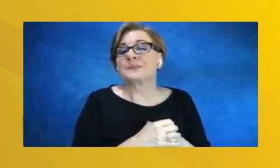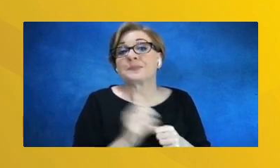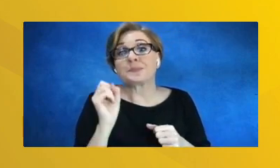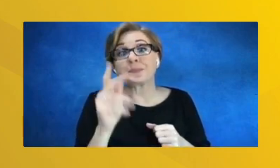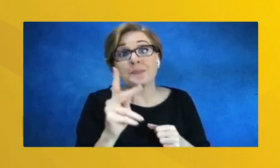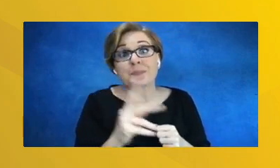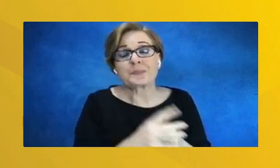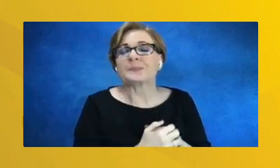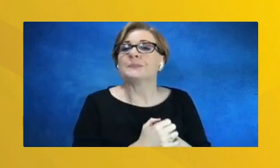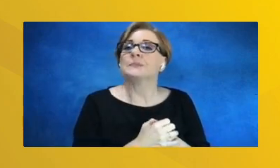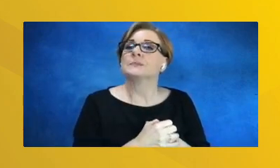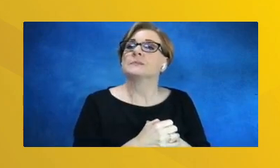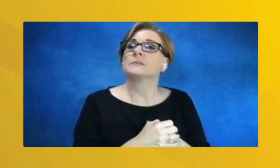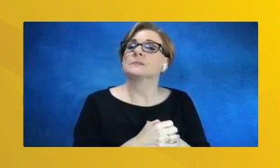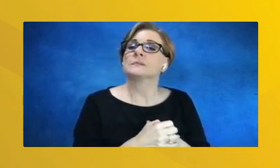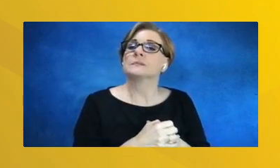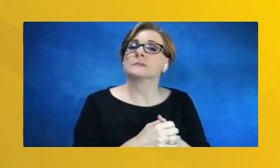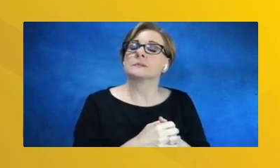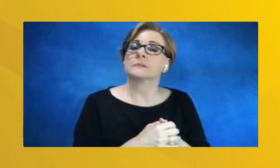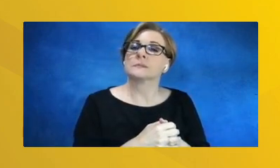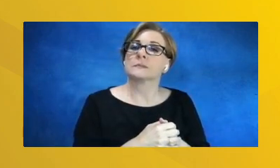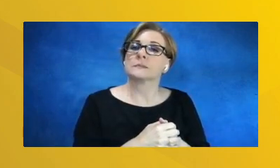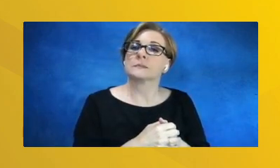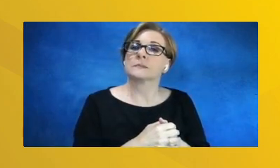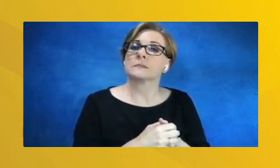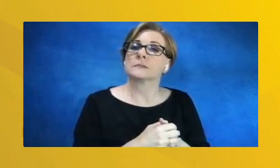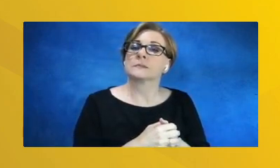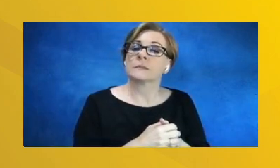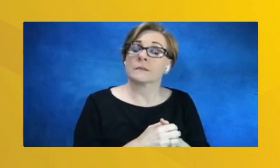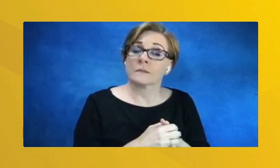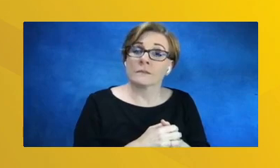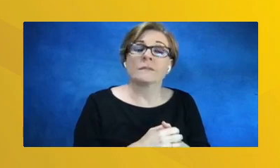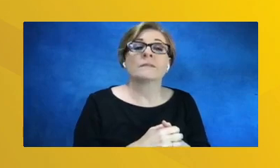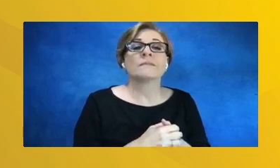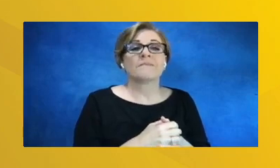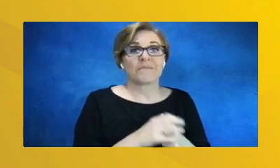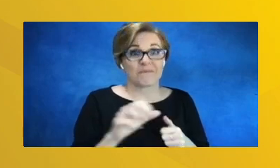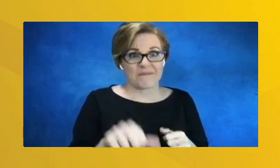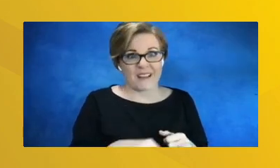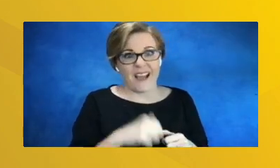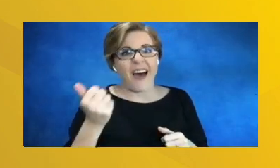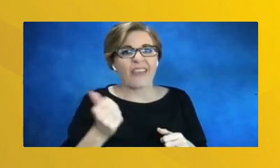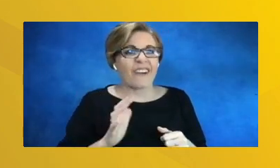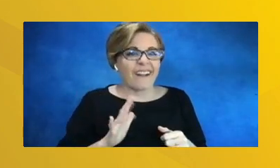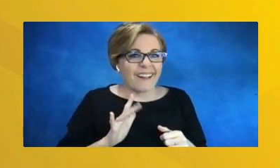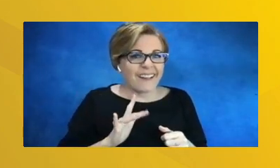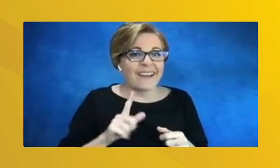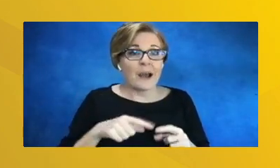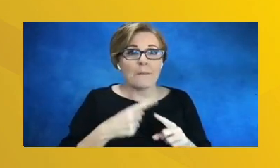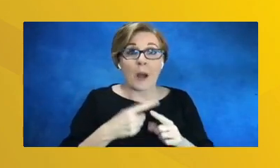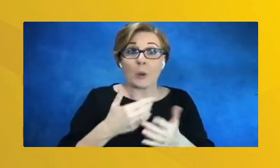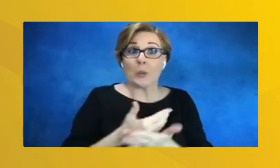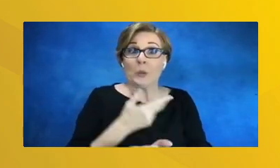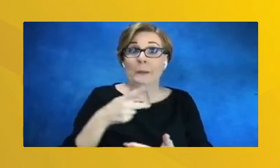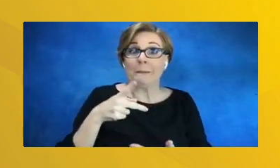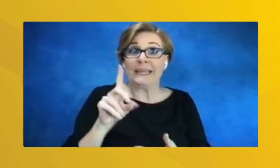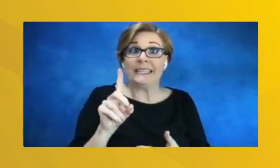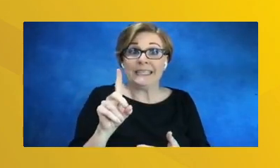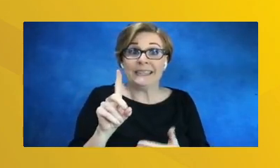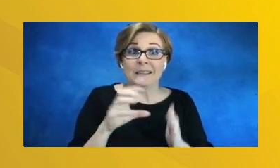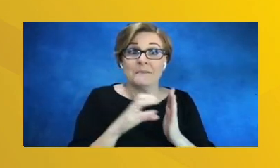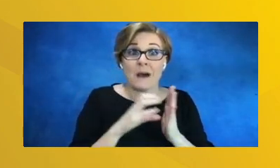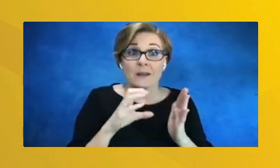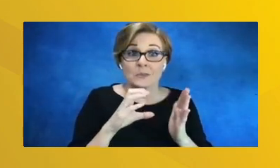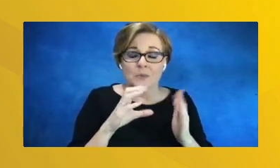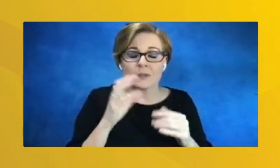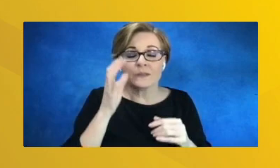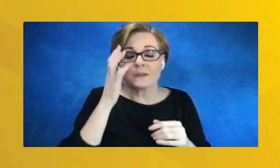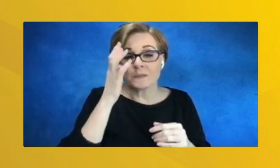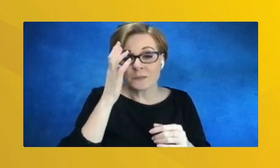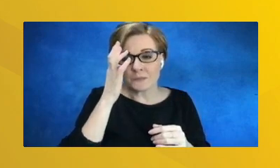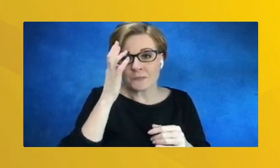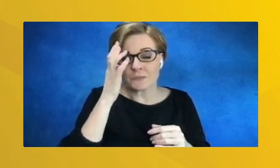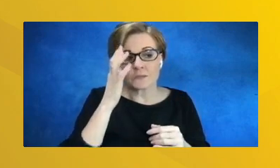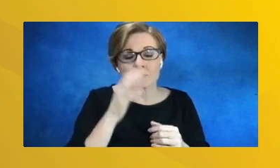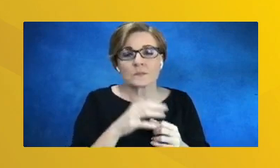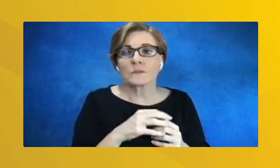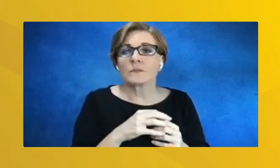So the other really cool thing about this resource is that we have made a teacher version.